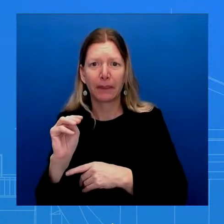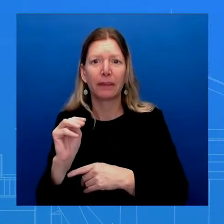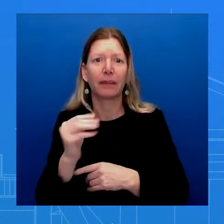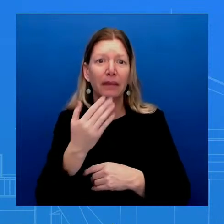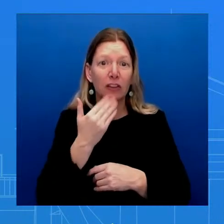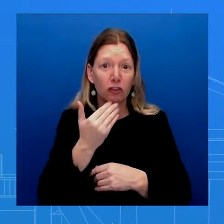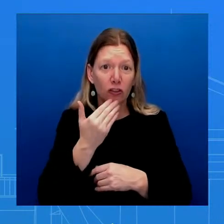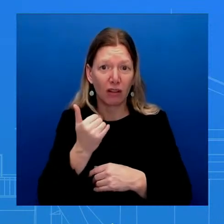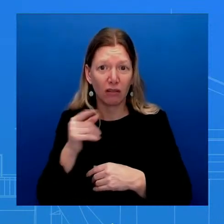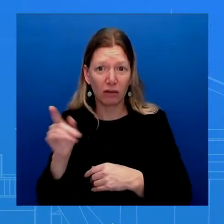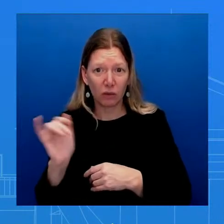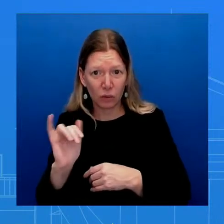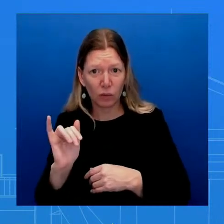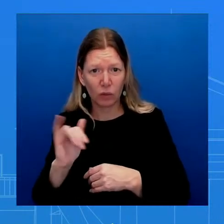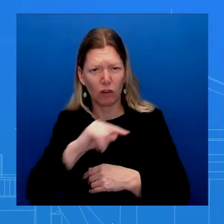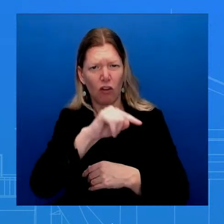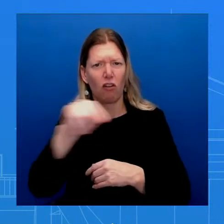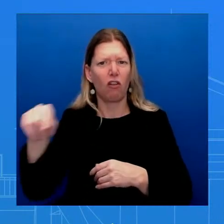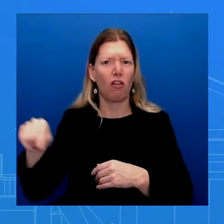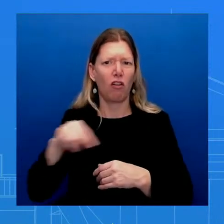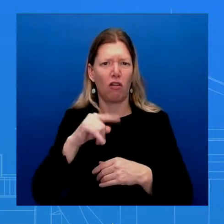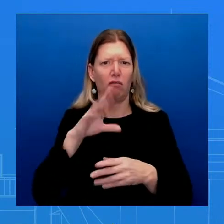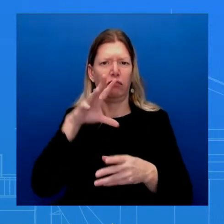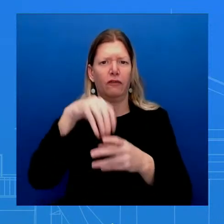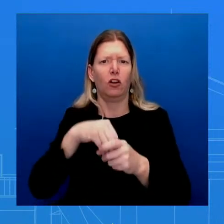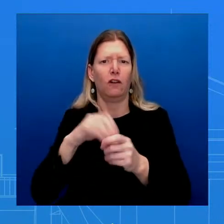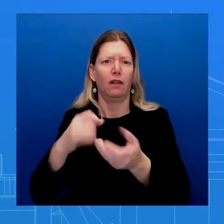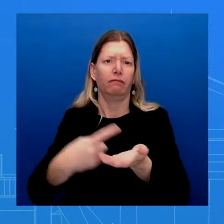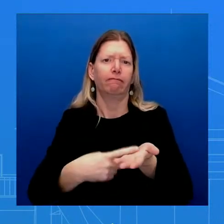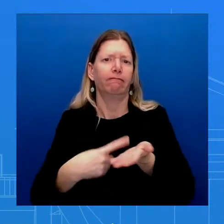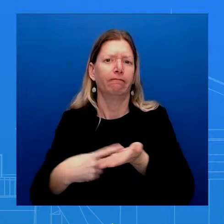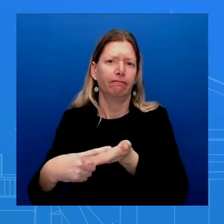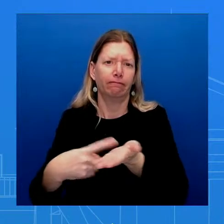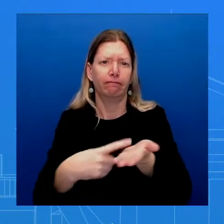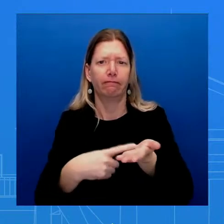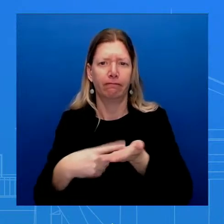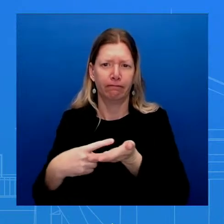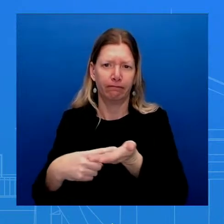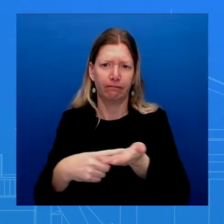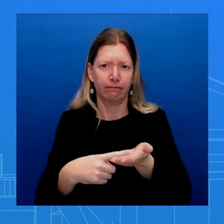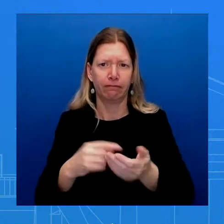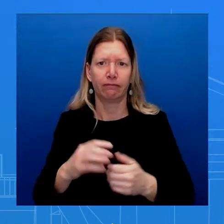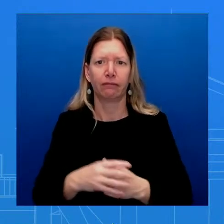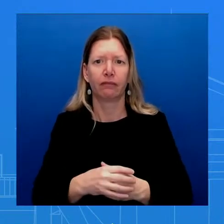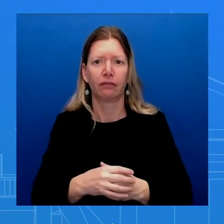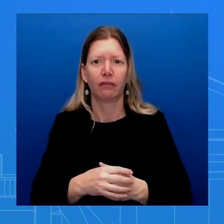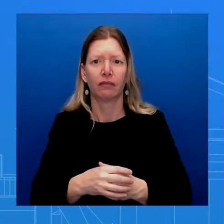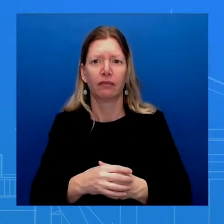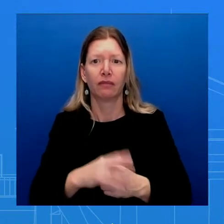He was certainly briefed by -- by his National Security Advisor, Jake Sullivan, this morning, as the Admiral stated.